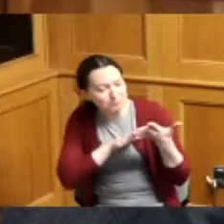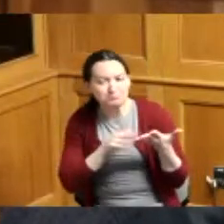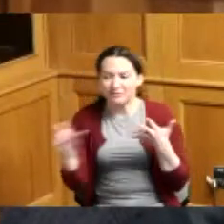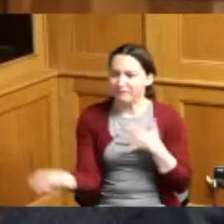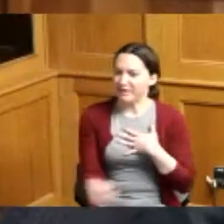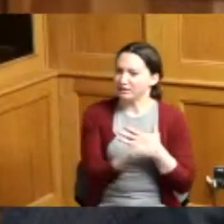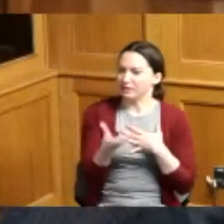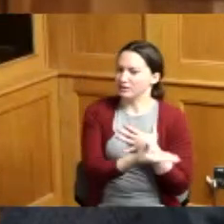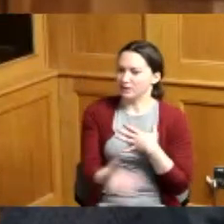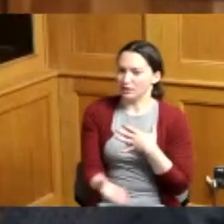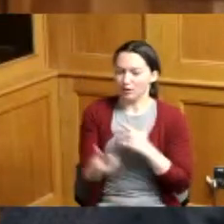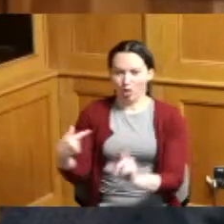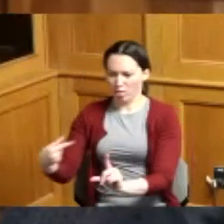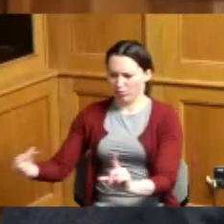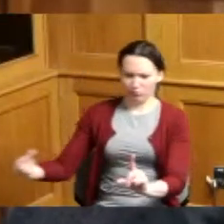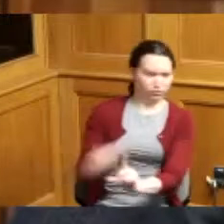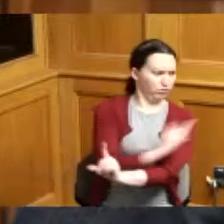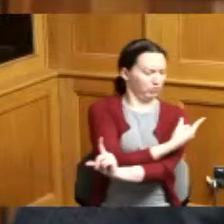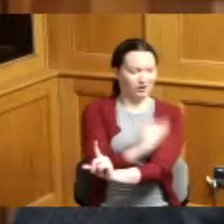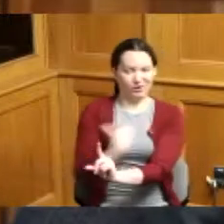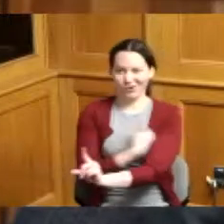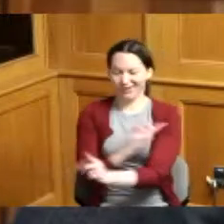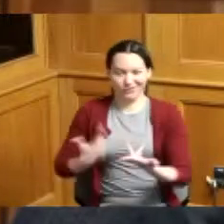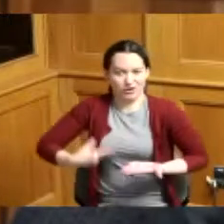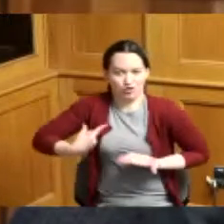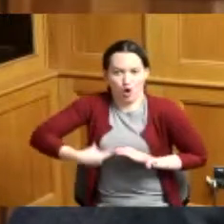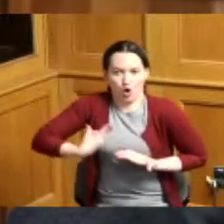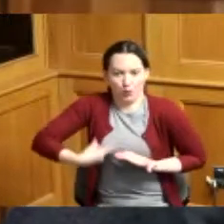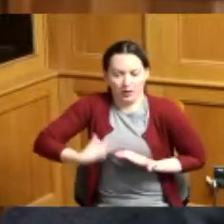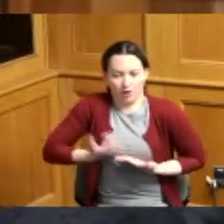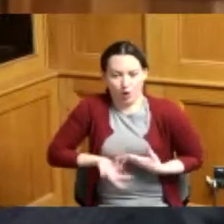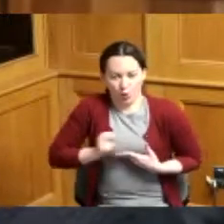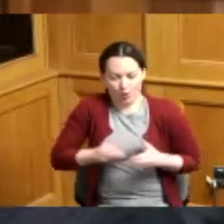anything that is outside uh what we've already talked about in our own plan the city of